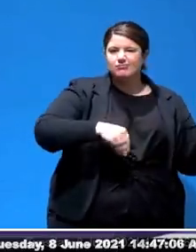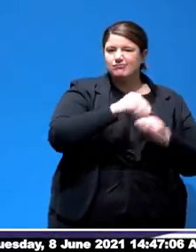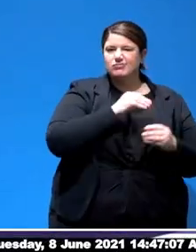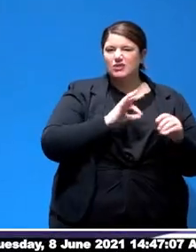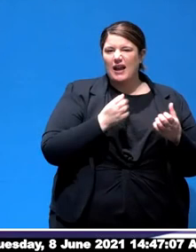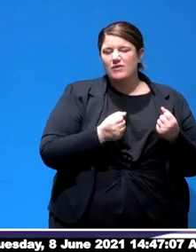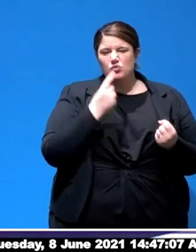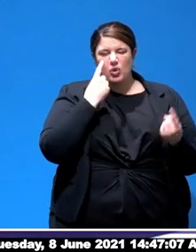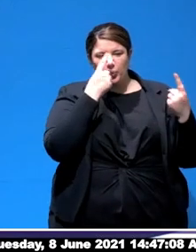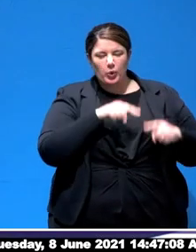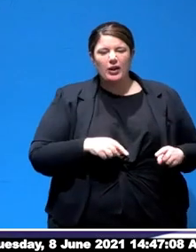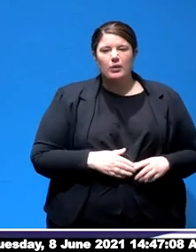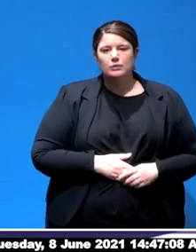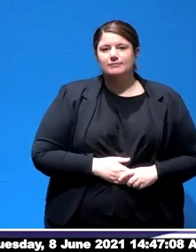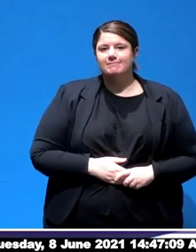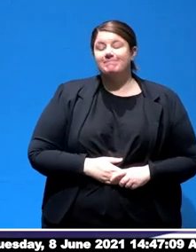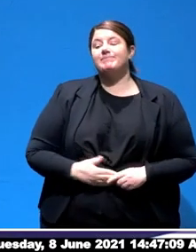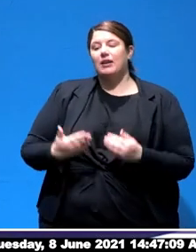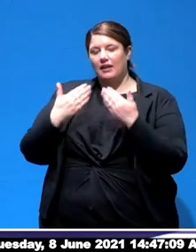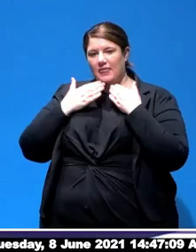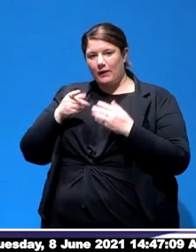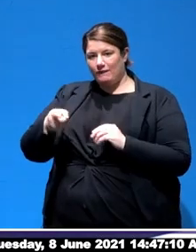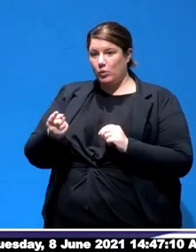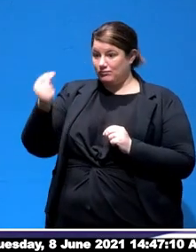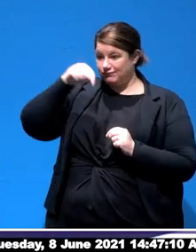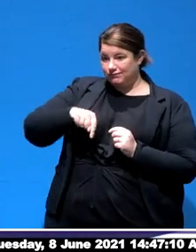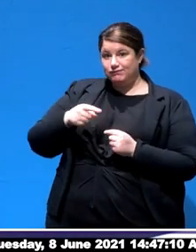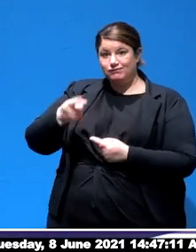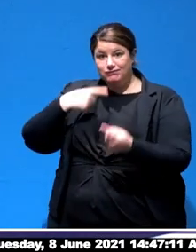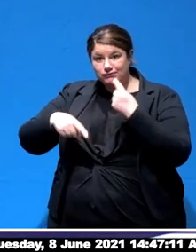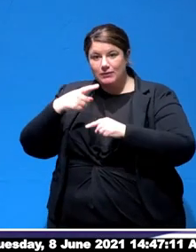Thank you, Mr Cunningham, for your statements and for giving evidence today.